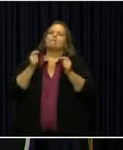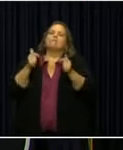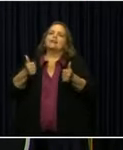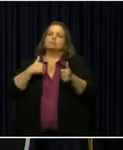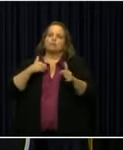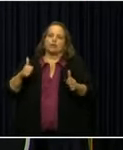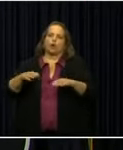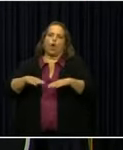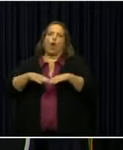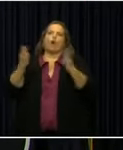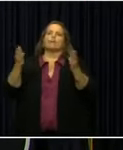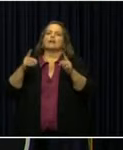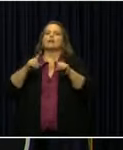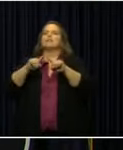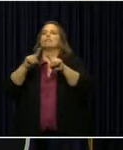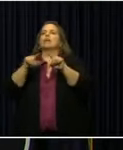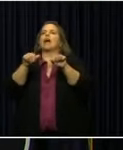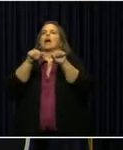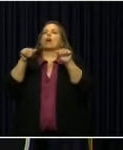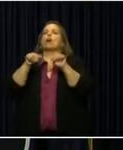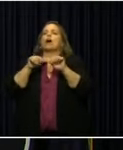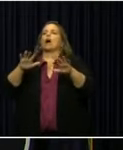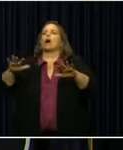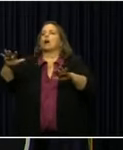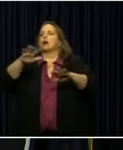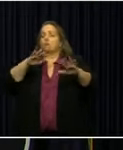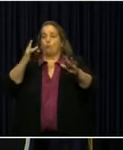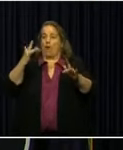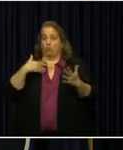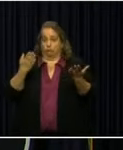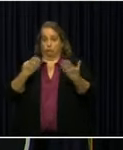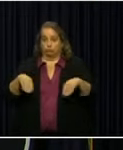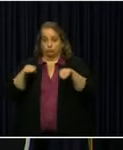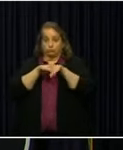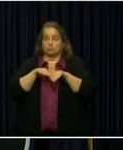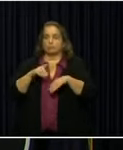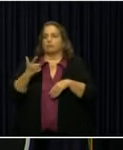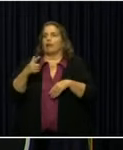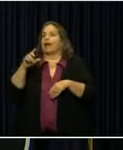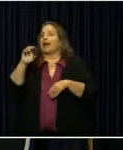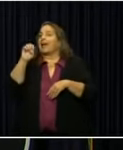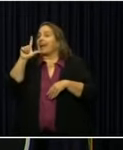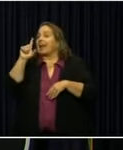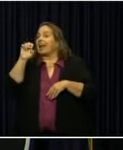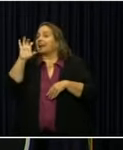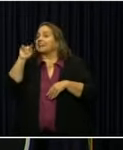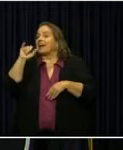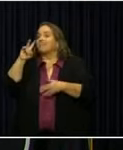REASONS. SO EVERY DAY NOW THE TEAM THAT I SUPERVISE AND MYSELF